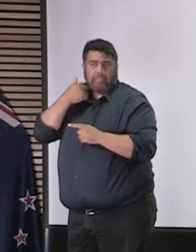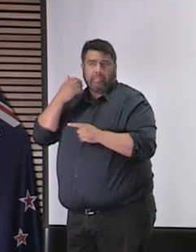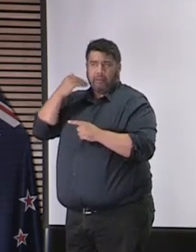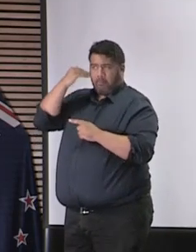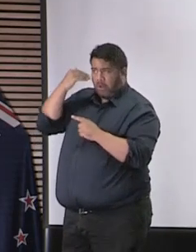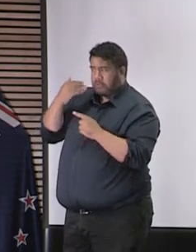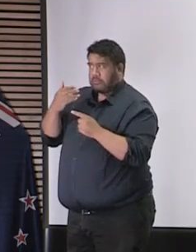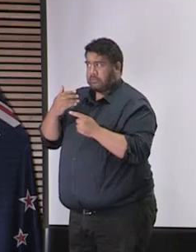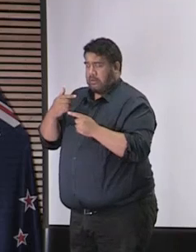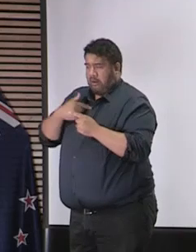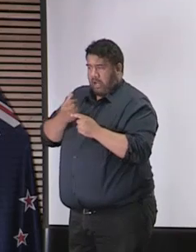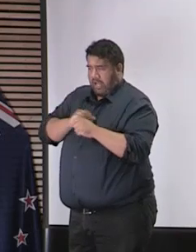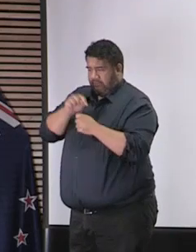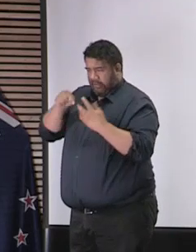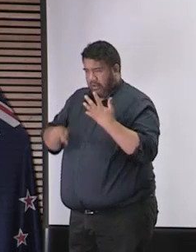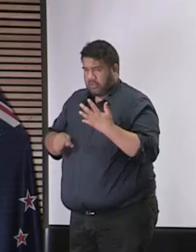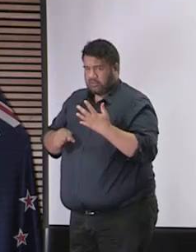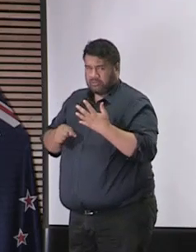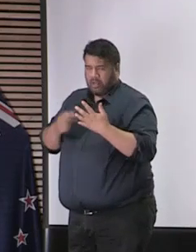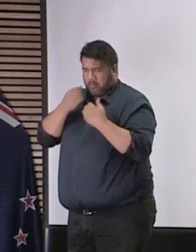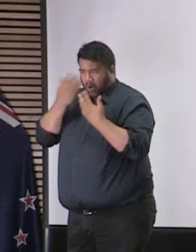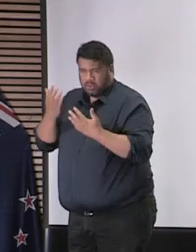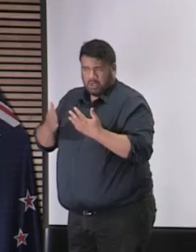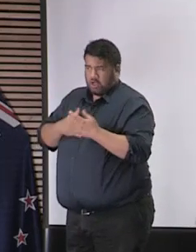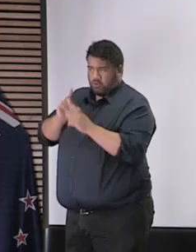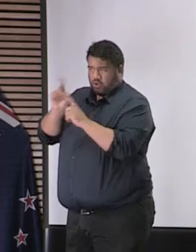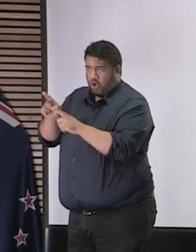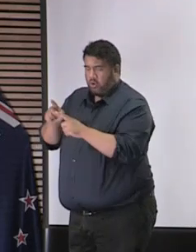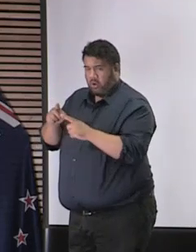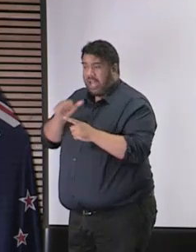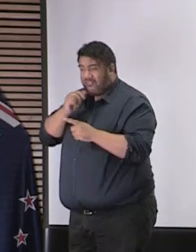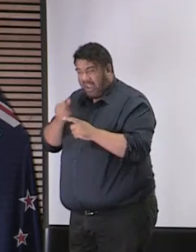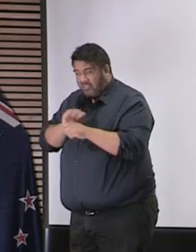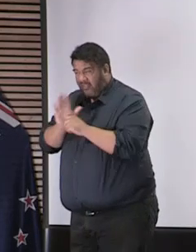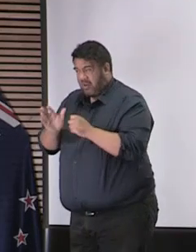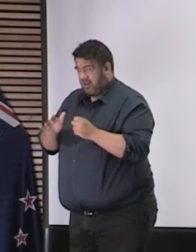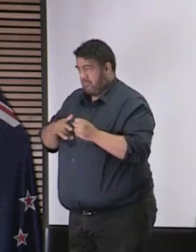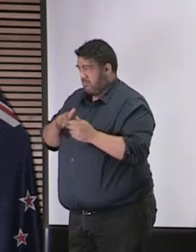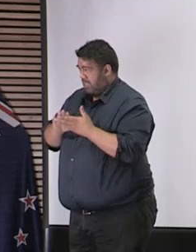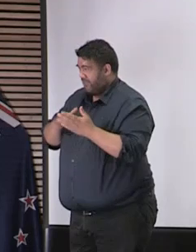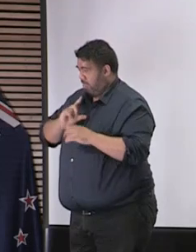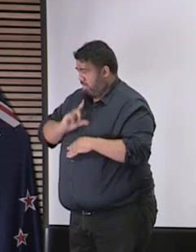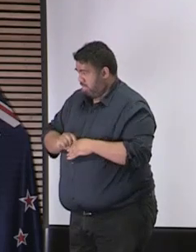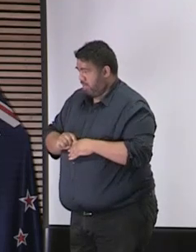important message, there is no stigma to that. Do not feel that if you are feeling